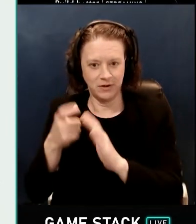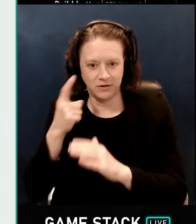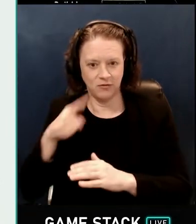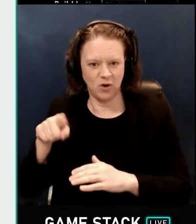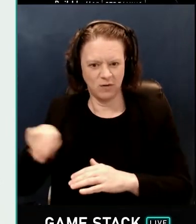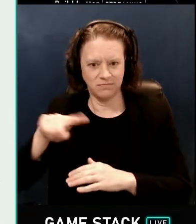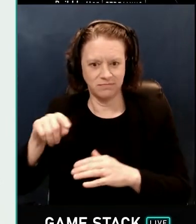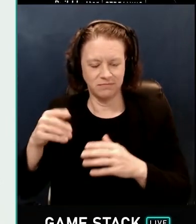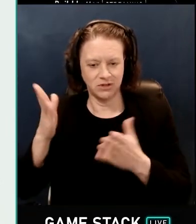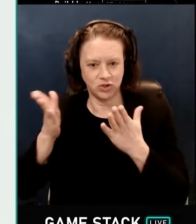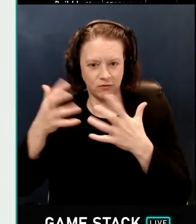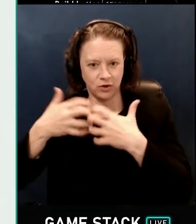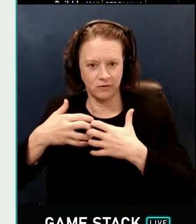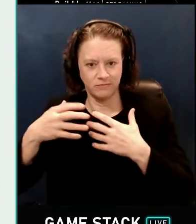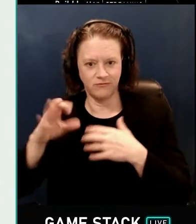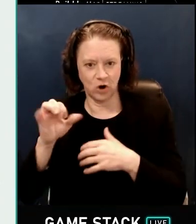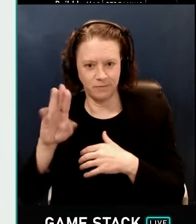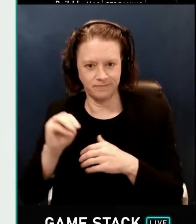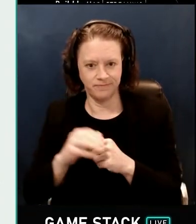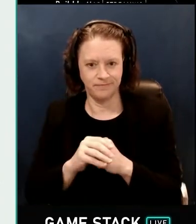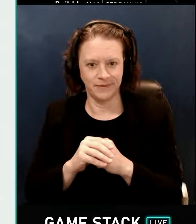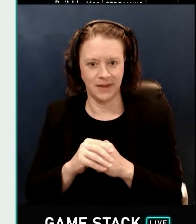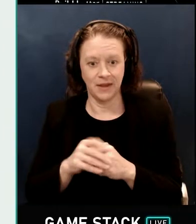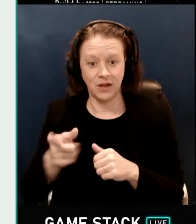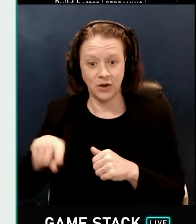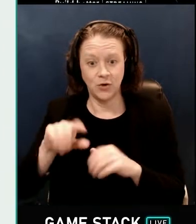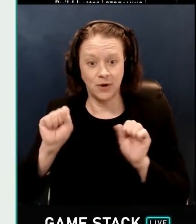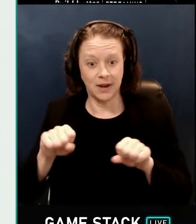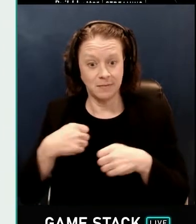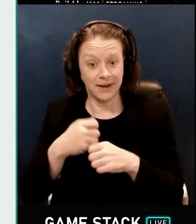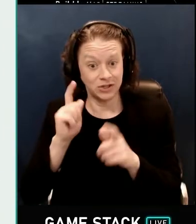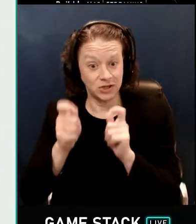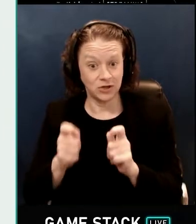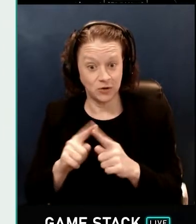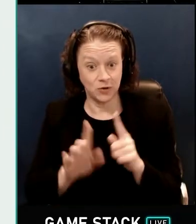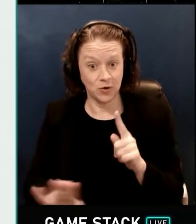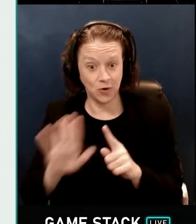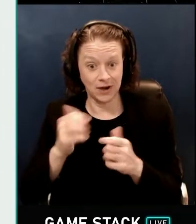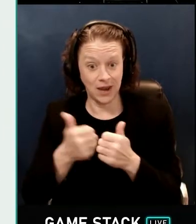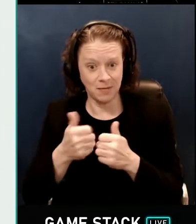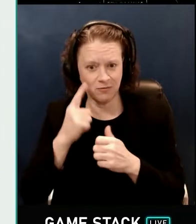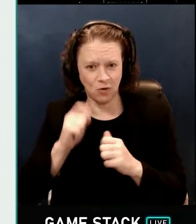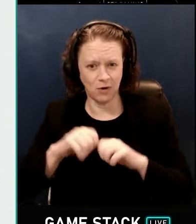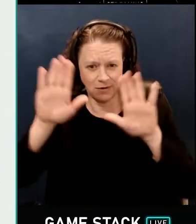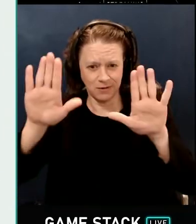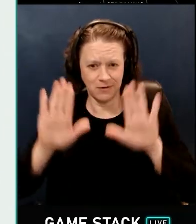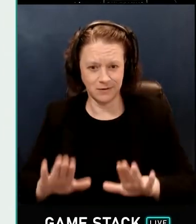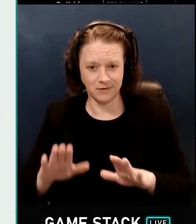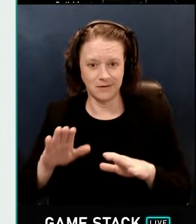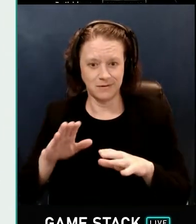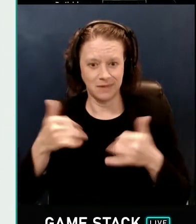But the better news is, you can make changes to your game for standout player experiences.